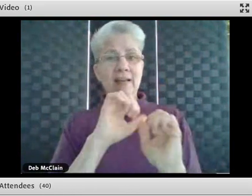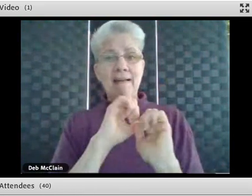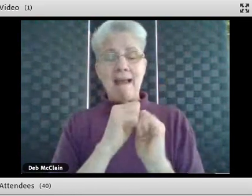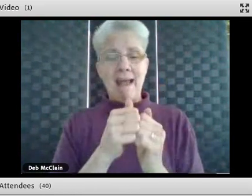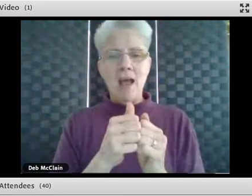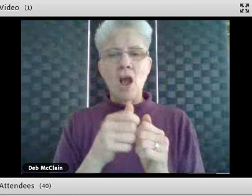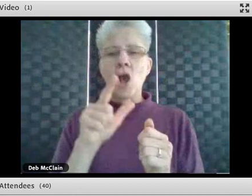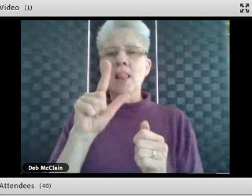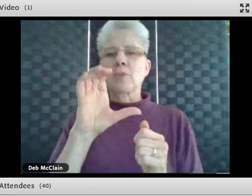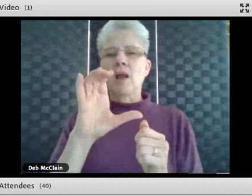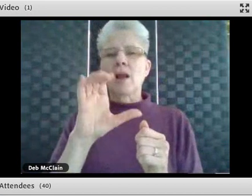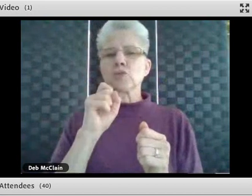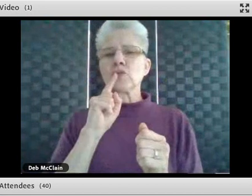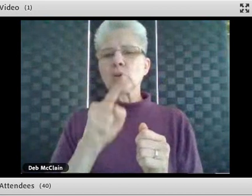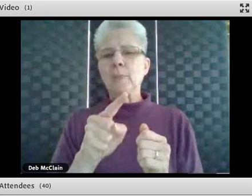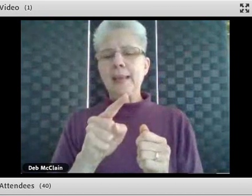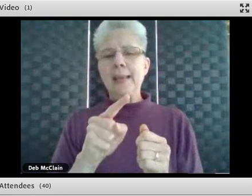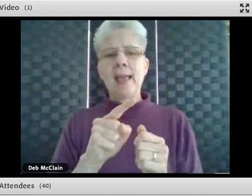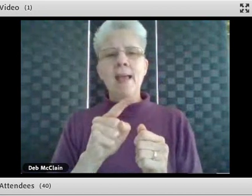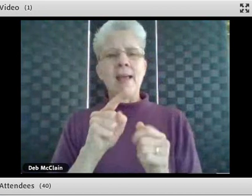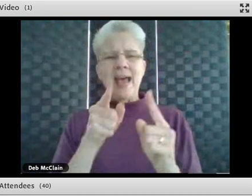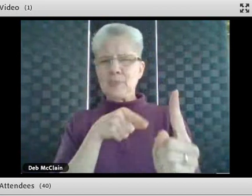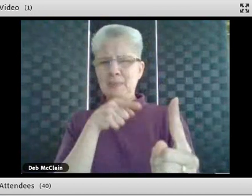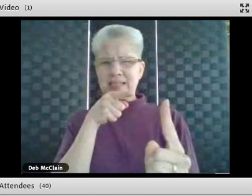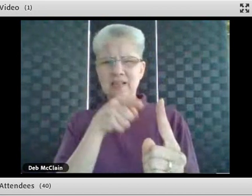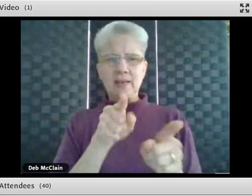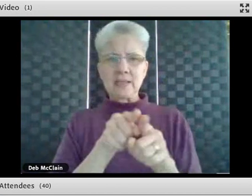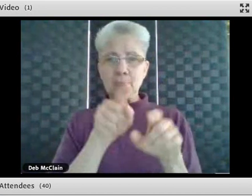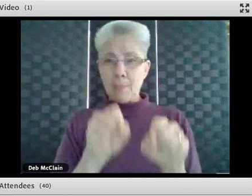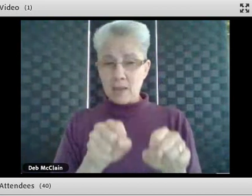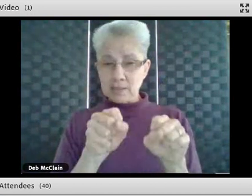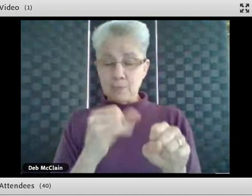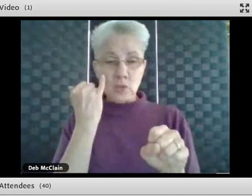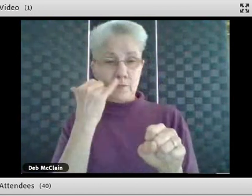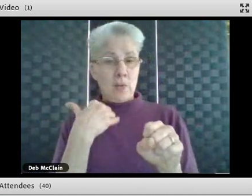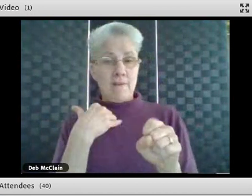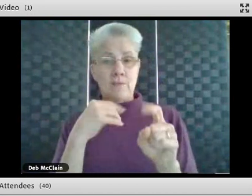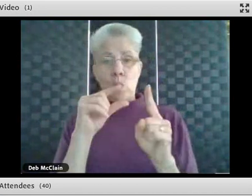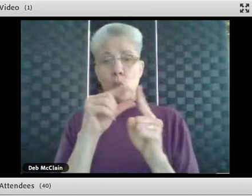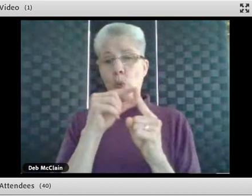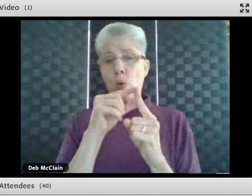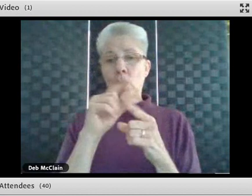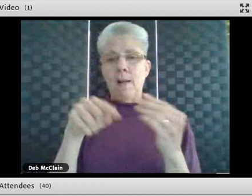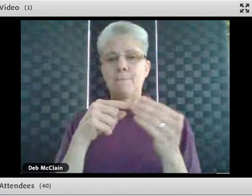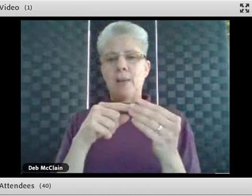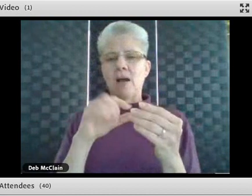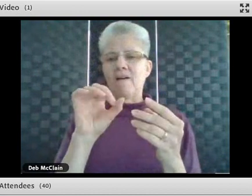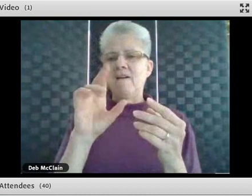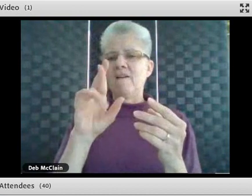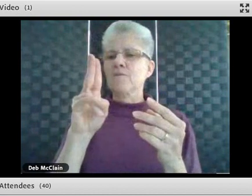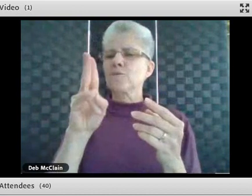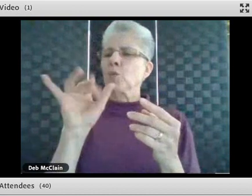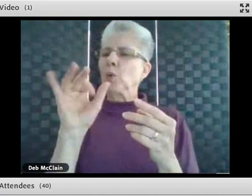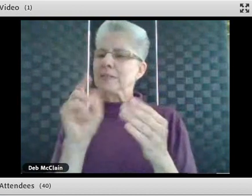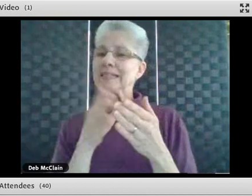you need to be as specific as possible, right? So, if you have a work on fruit, in general, you need to assign